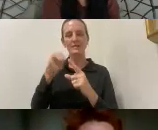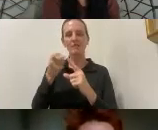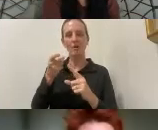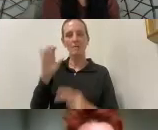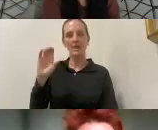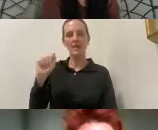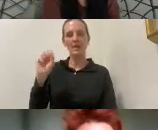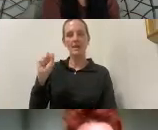too.